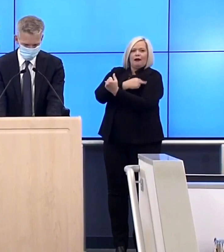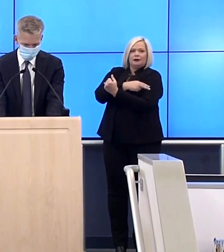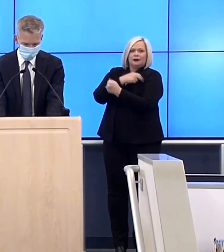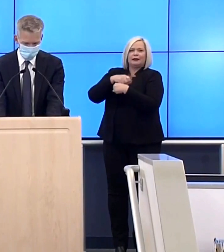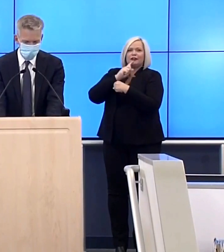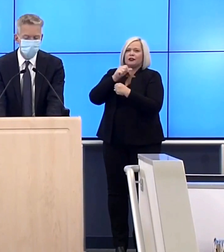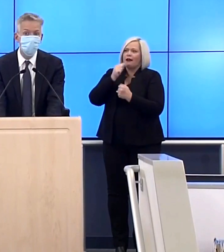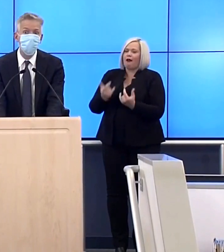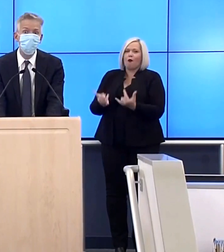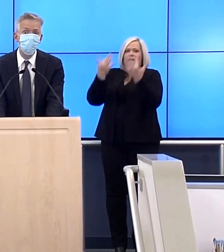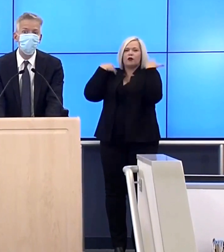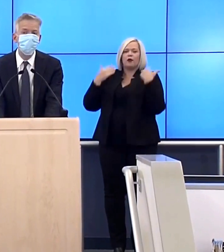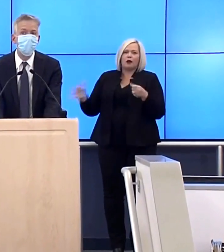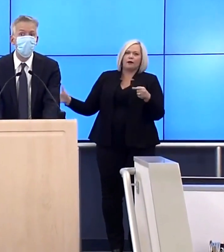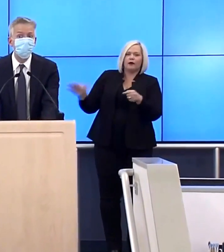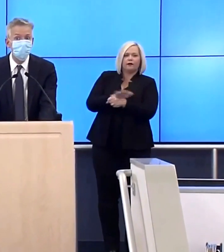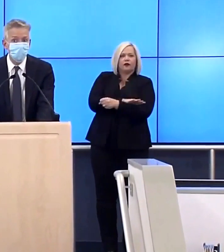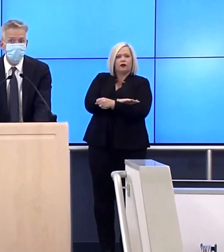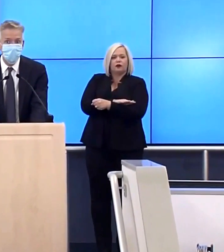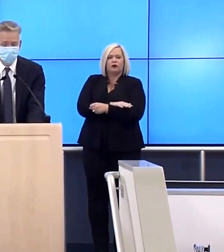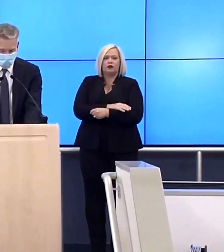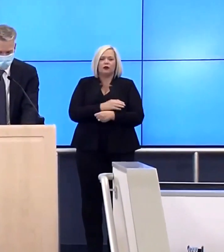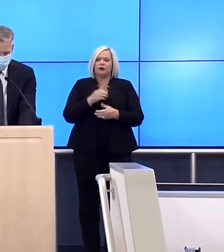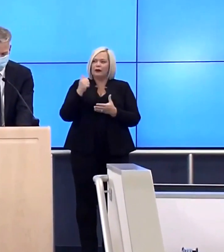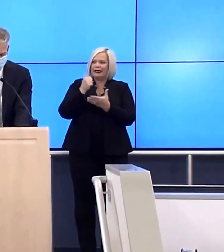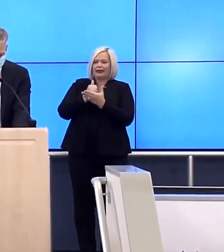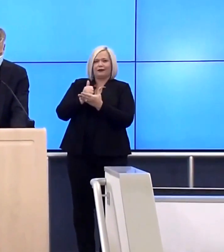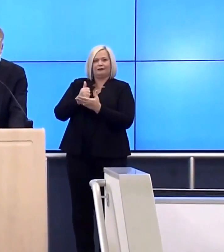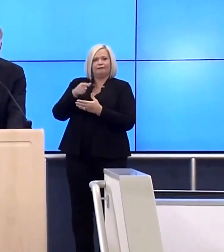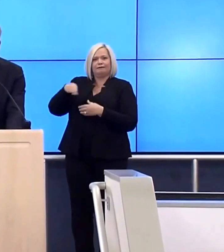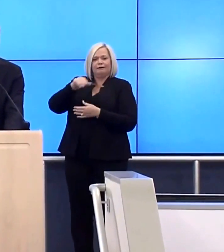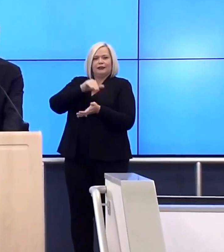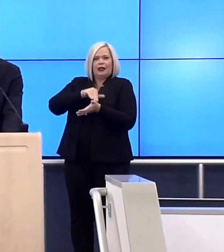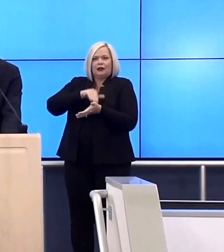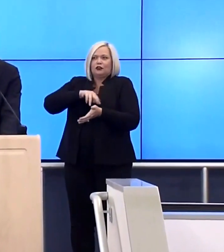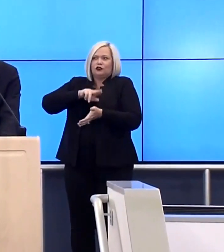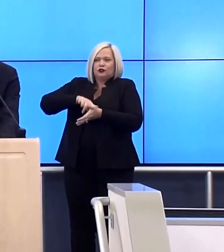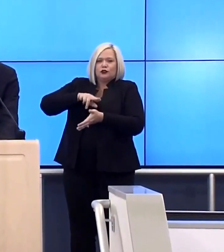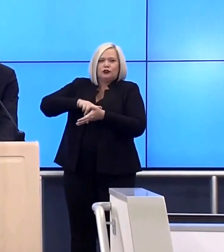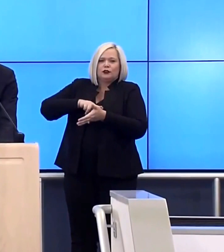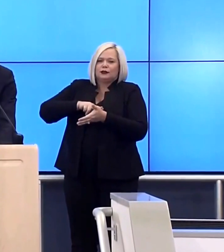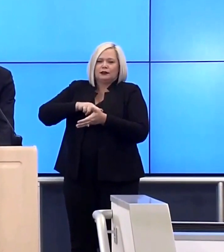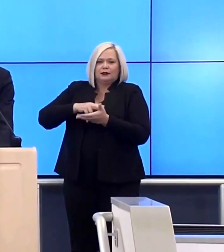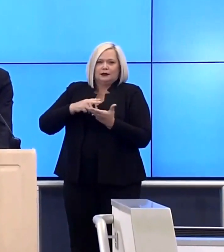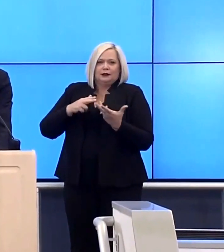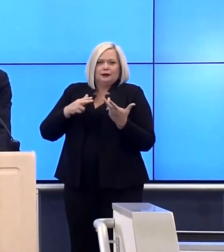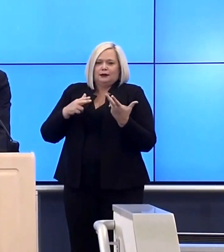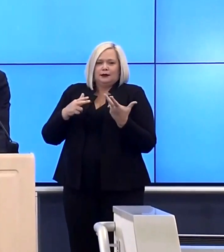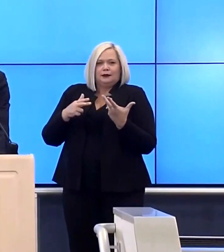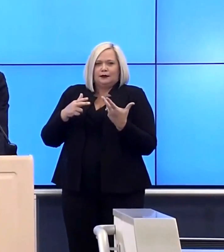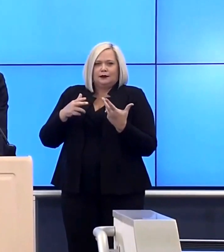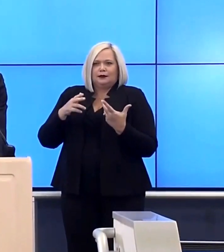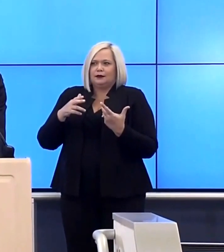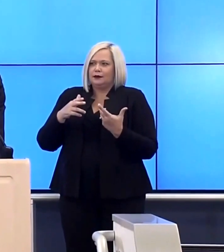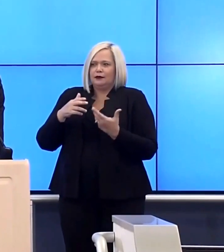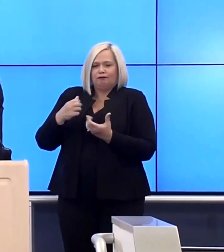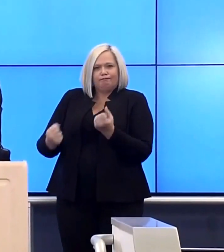IF WE ACT NOW, WE CAN PREVENT OUR HOSPITALS FROM BEING OVER OUR HOSPITALS FROM BEING OVER OVERWHELMED. OVERWHELMED. WE CAN PREVENT OUR FRONTLINE WE CAN PREVENT OUR FRONTLINE HEROES FROM BEING LOST.